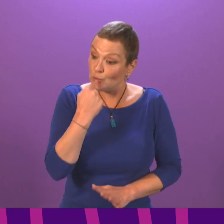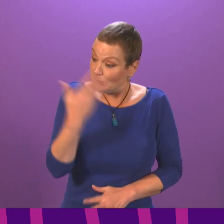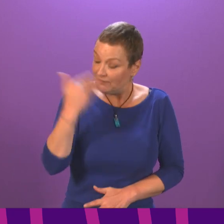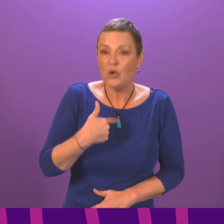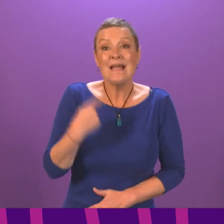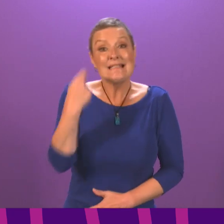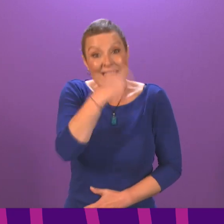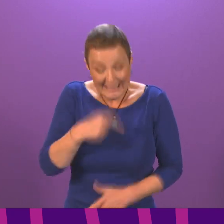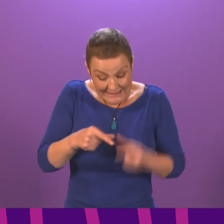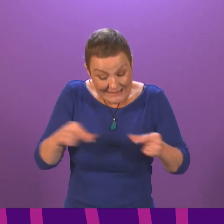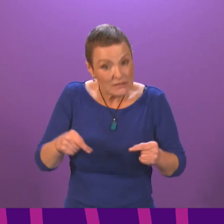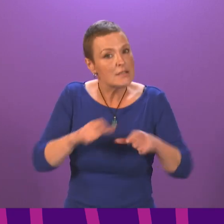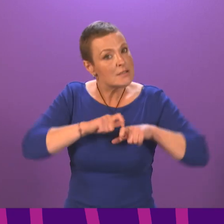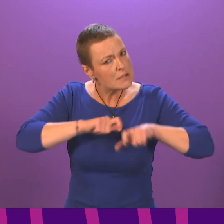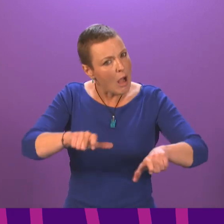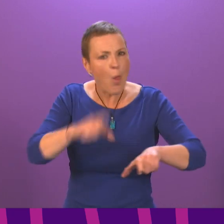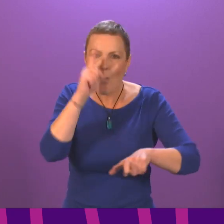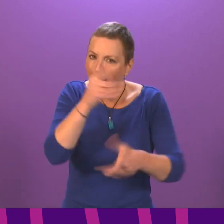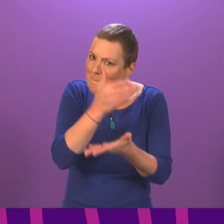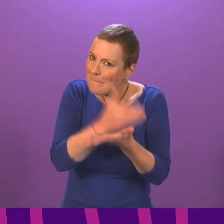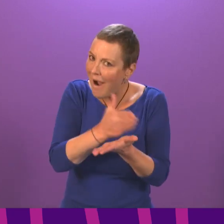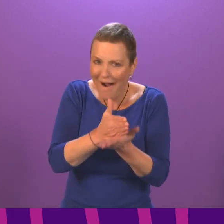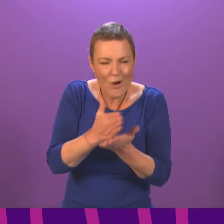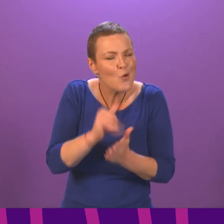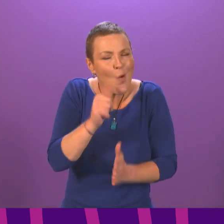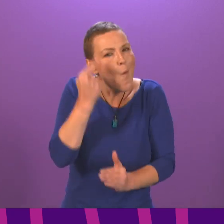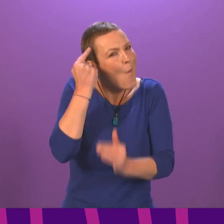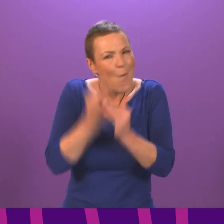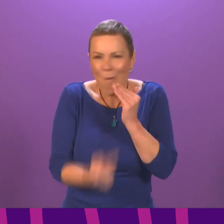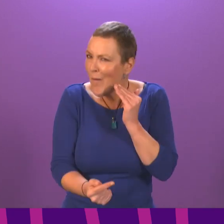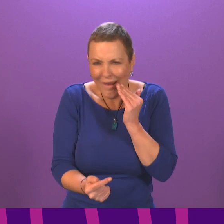part of the protections that are in place; it is not the only protection that is in place.